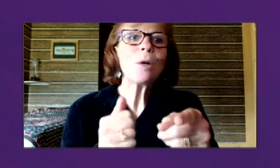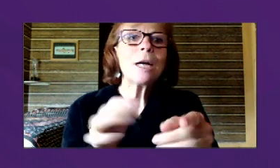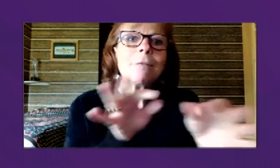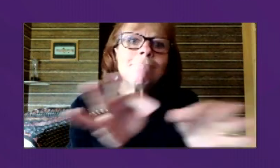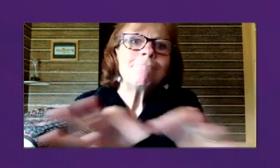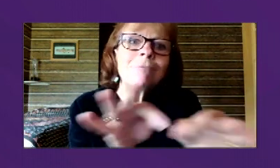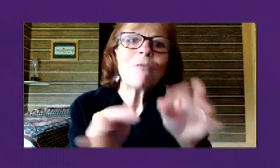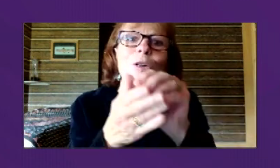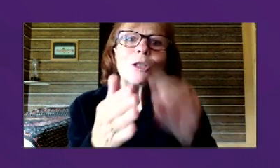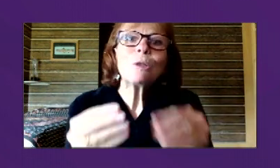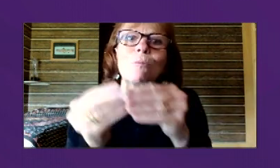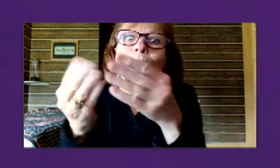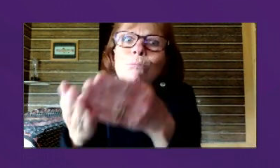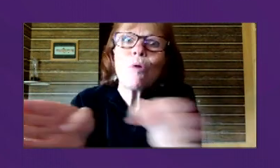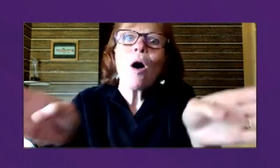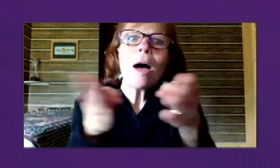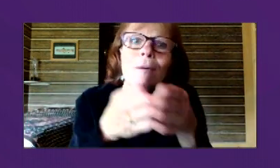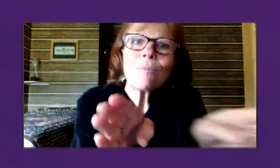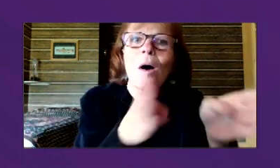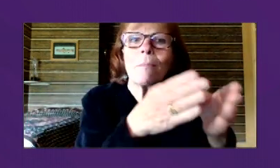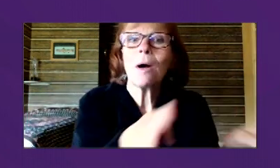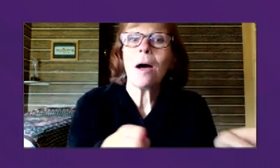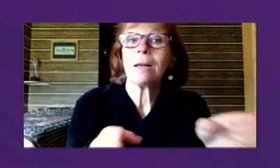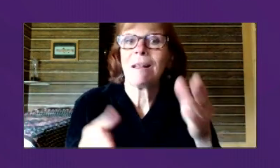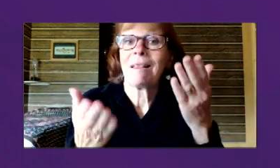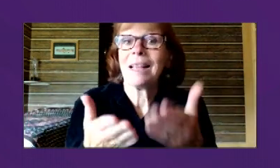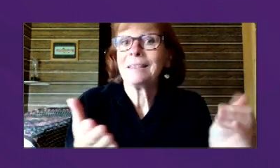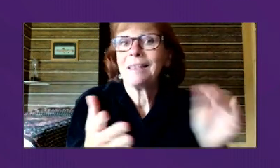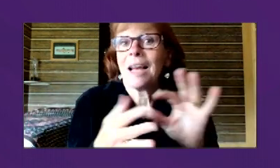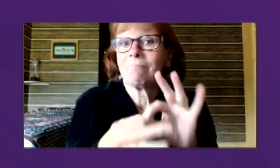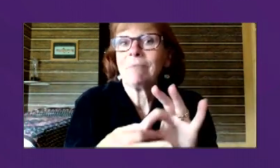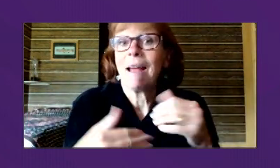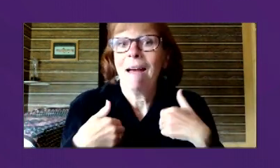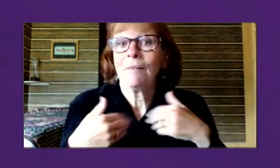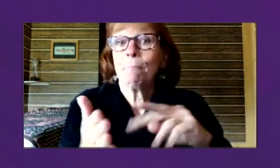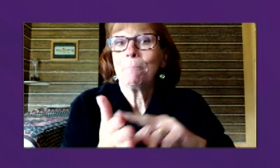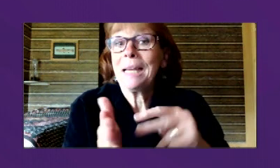And just know it is always OK to tell your students you don't know something when you